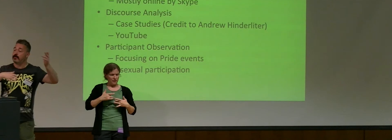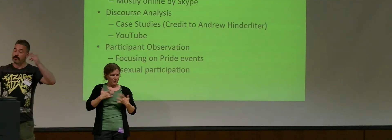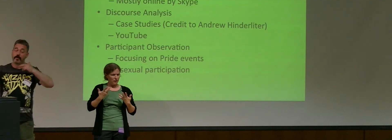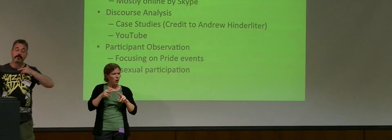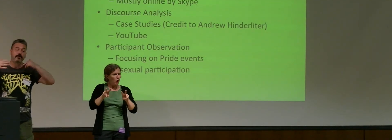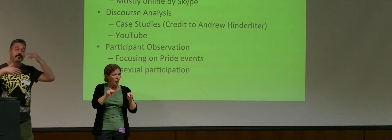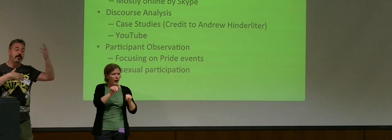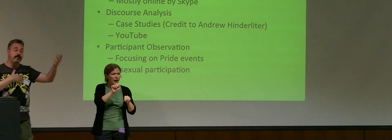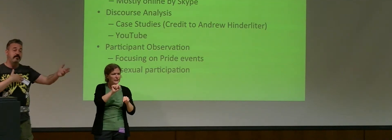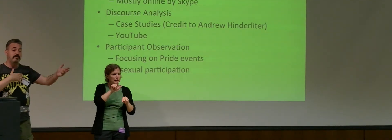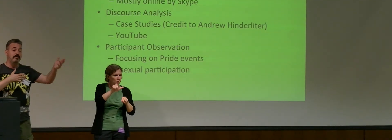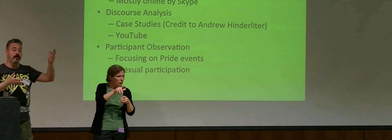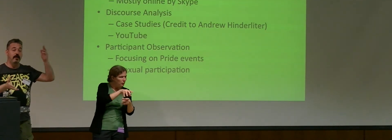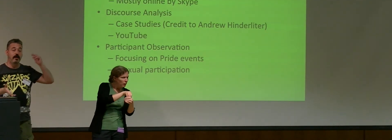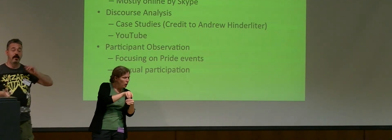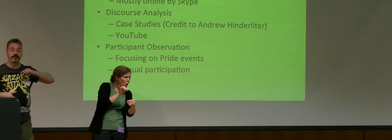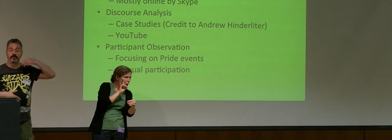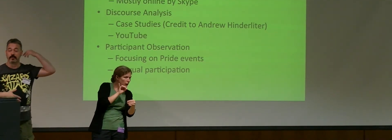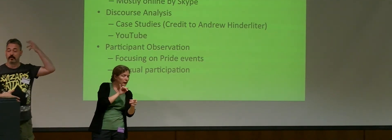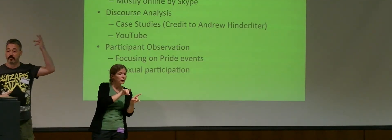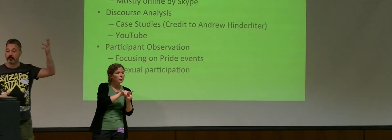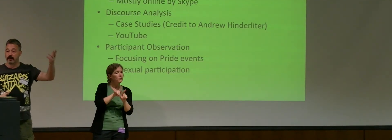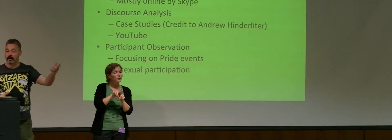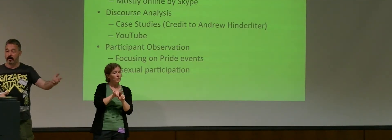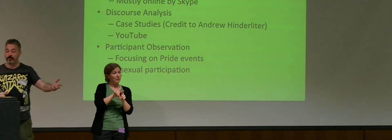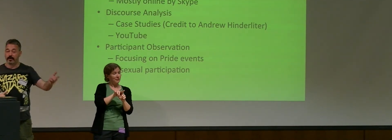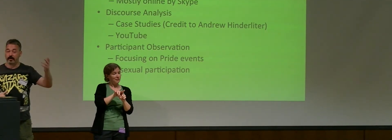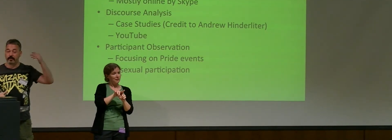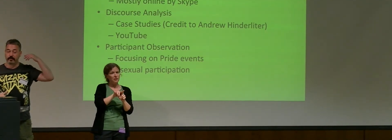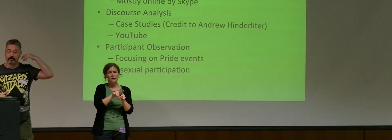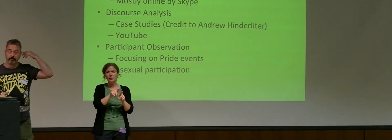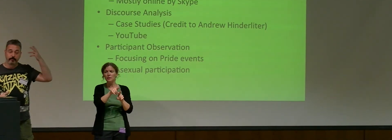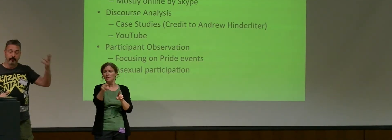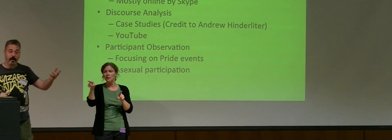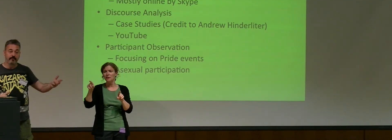and also at the responses of other LGBTIQ+